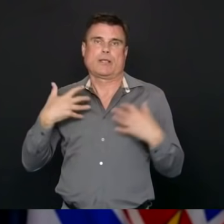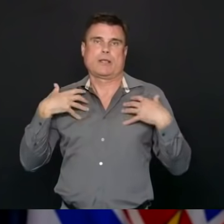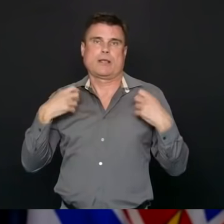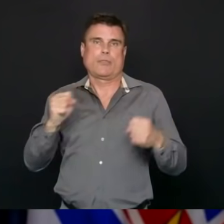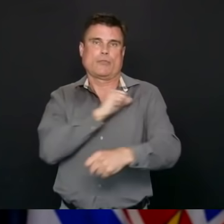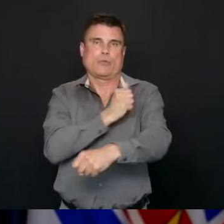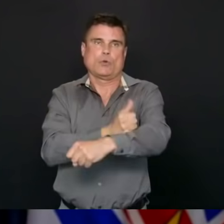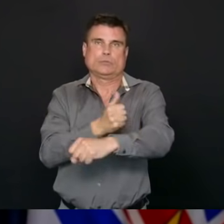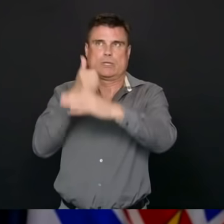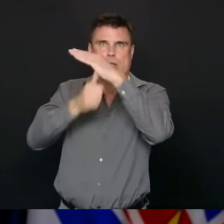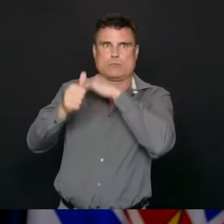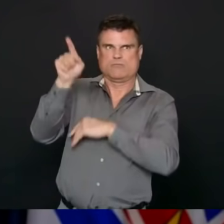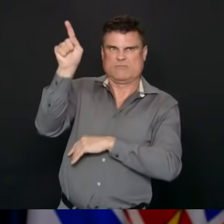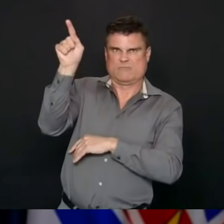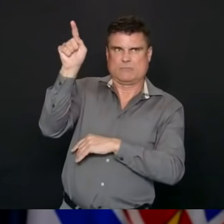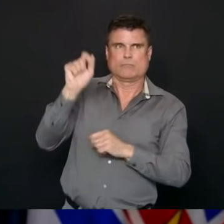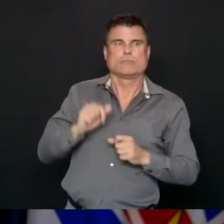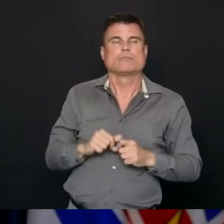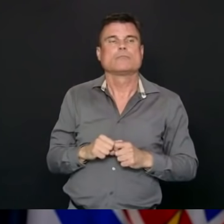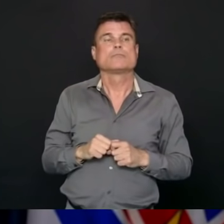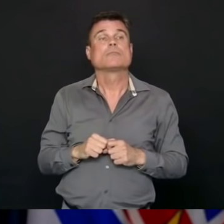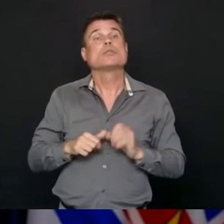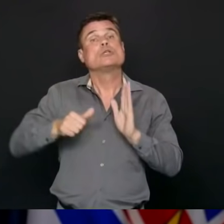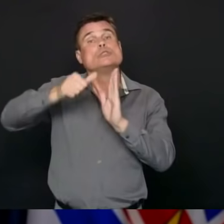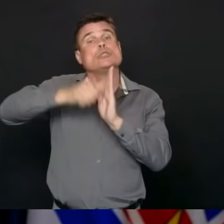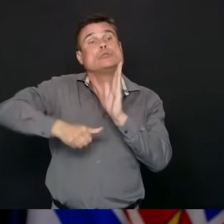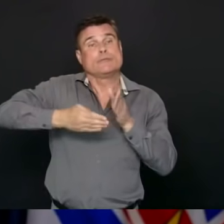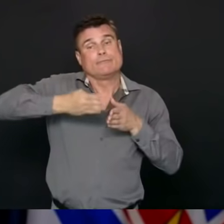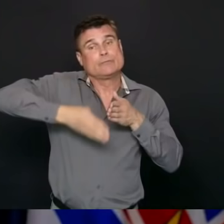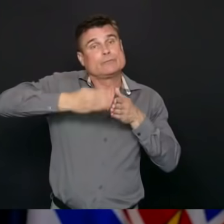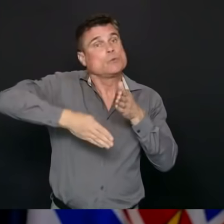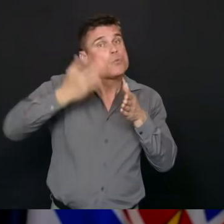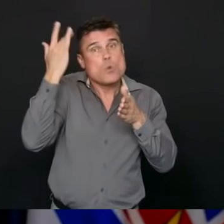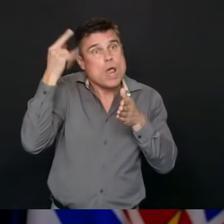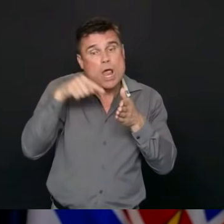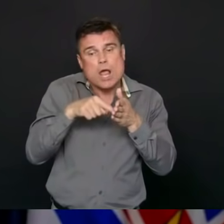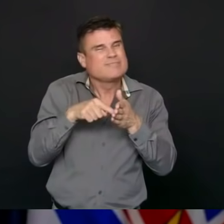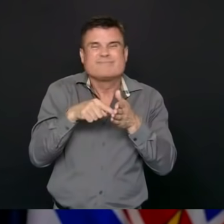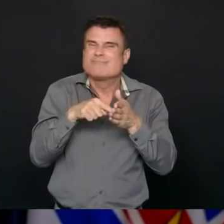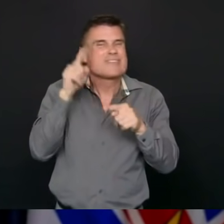cardiac cases, these are significant cases and